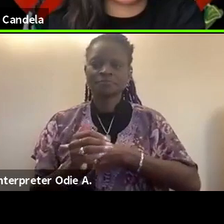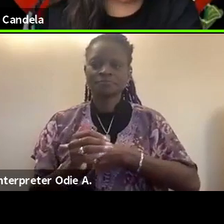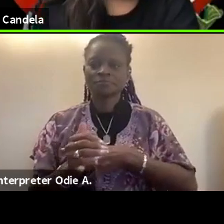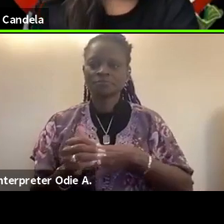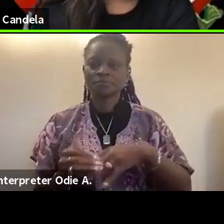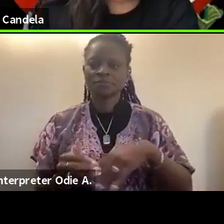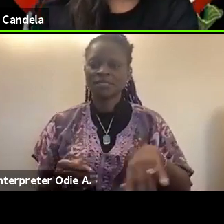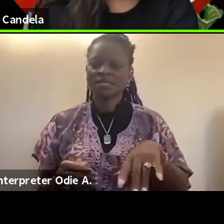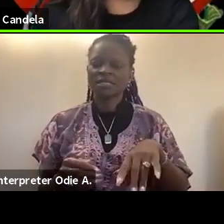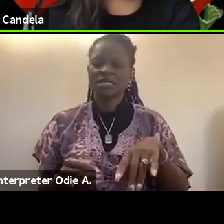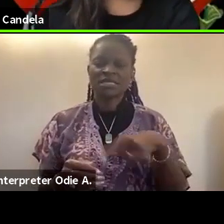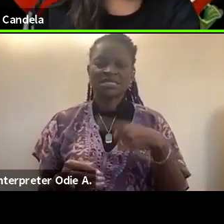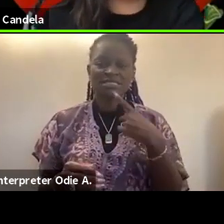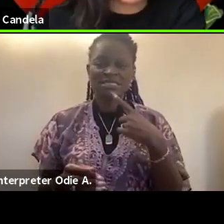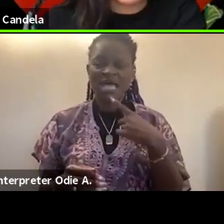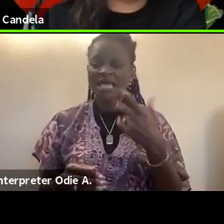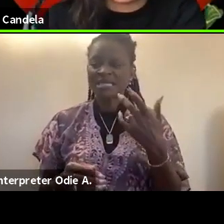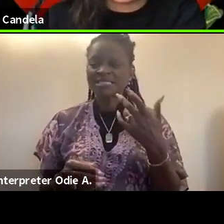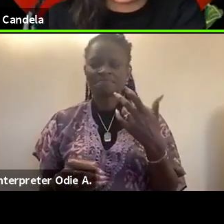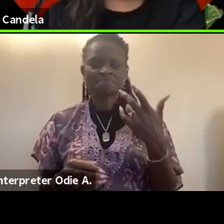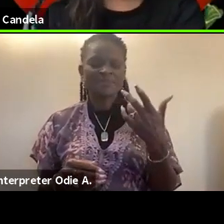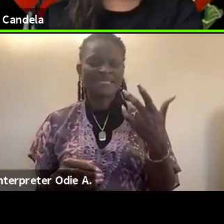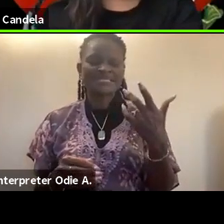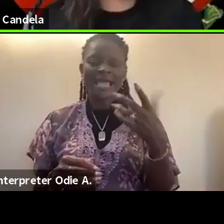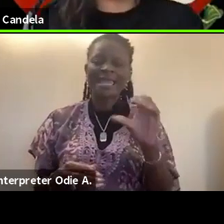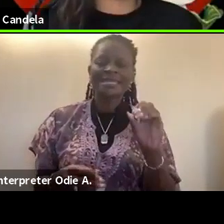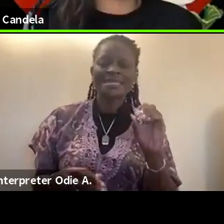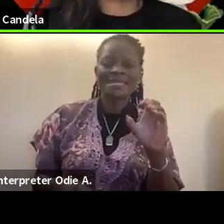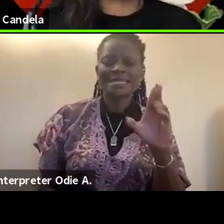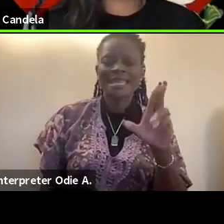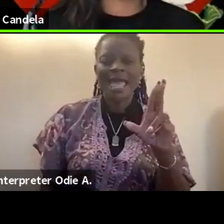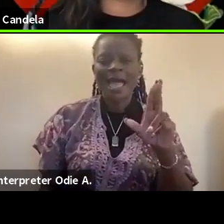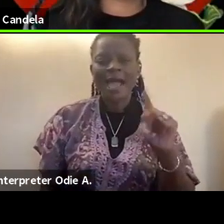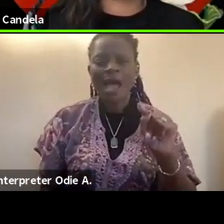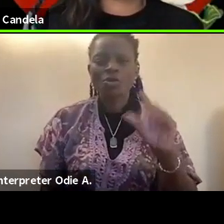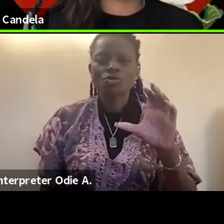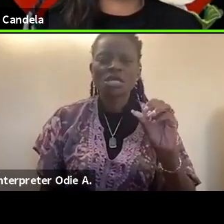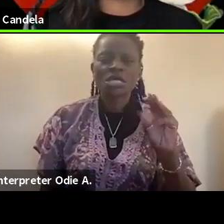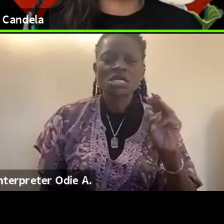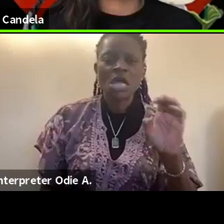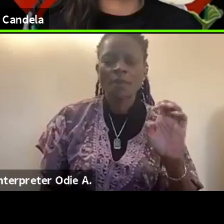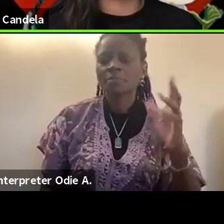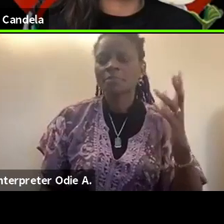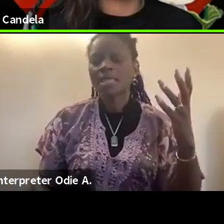defines equity as an outcome where you can tell the differences in critical